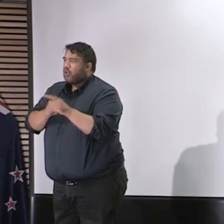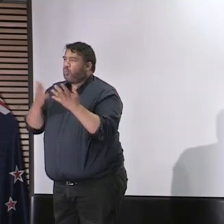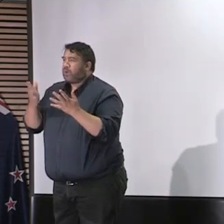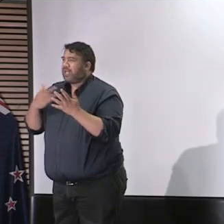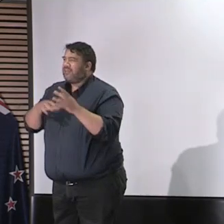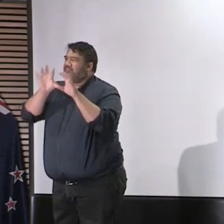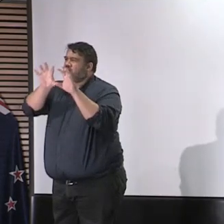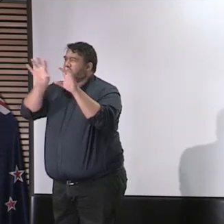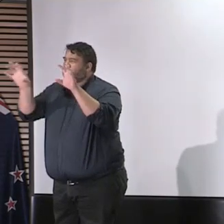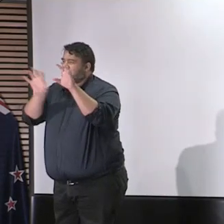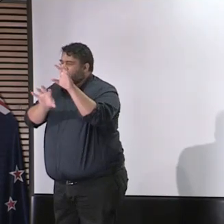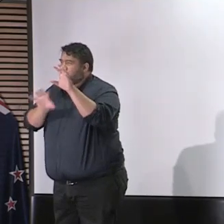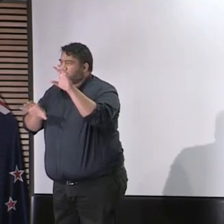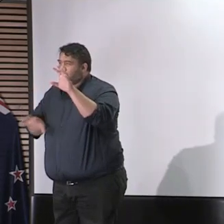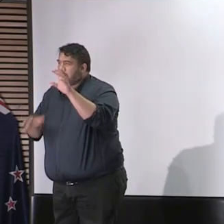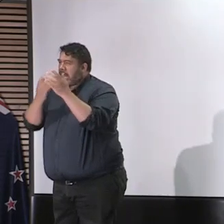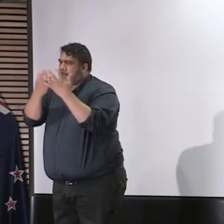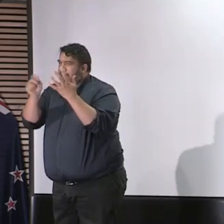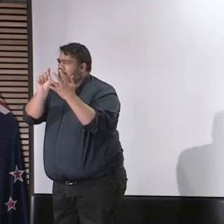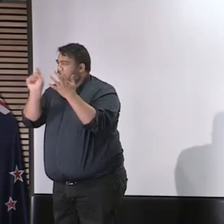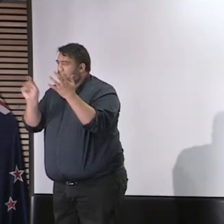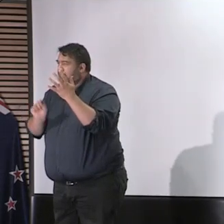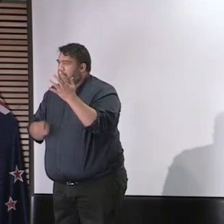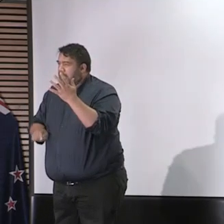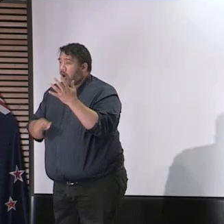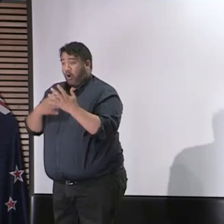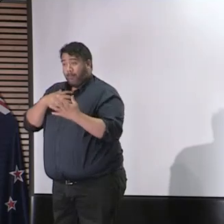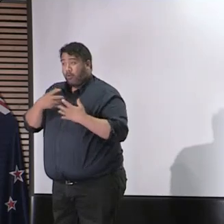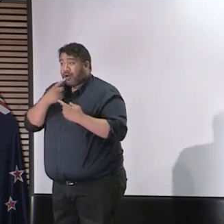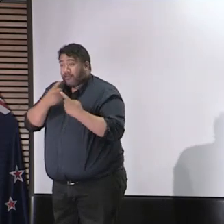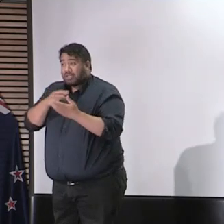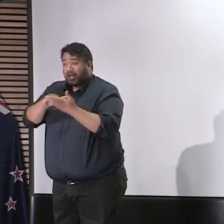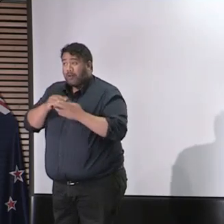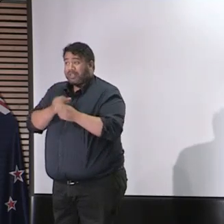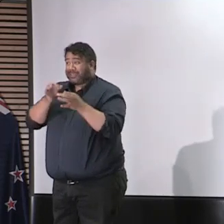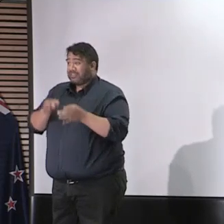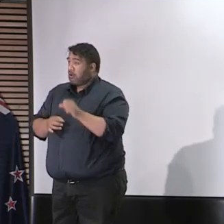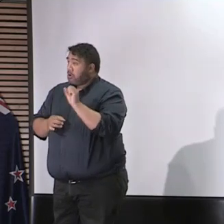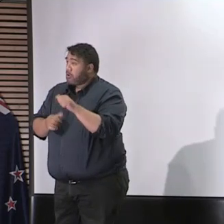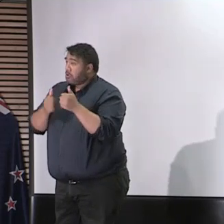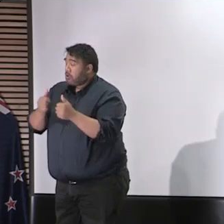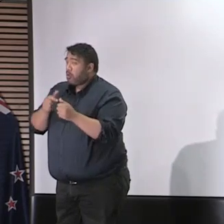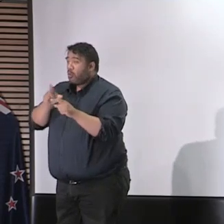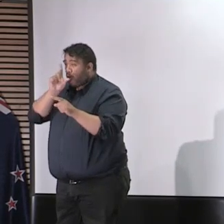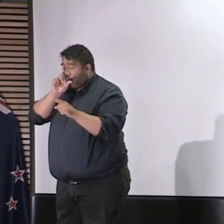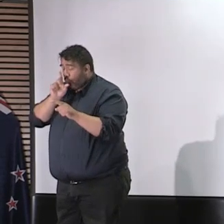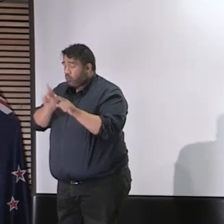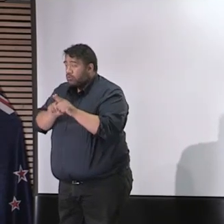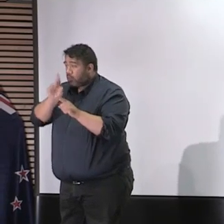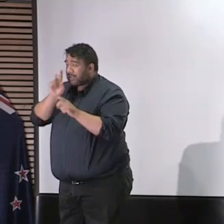lab testing by region and by ethnicity will be a key input and to look at also the positivity rates in different regions. So yes, we have